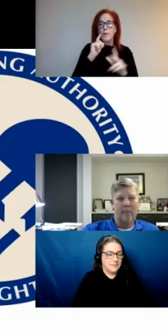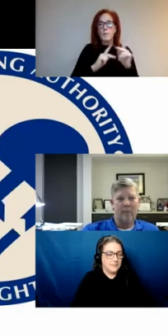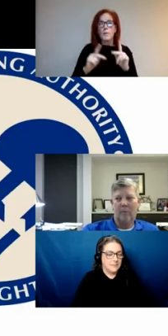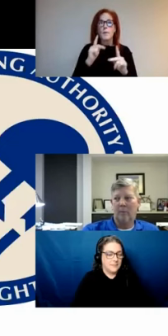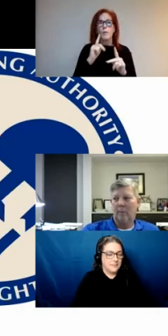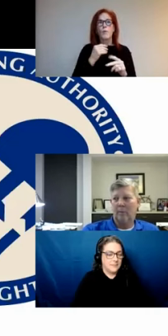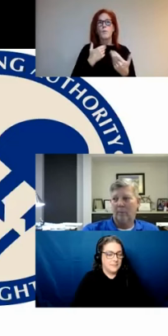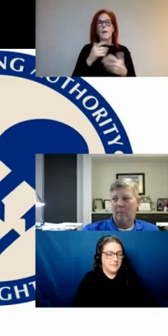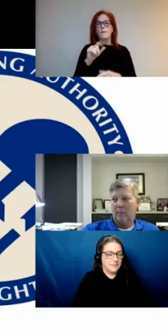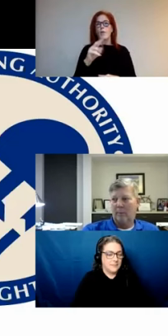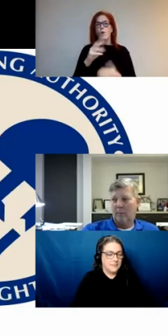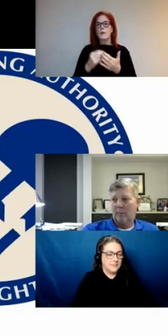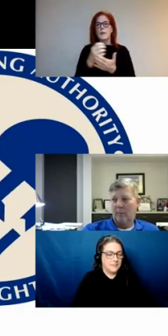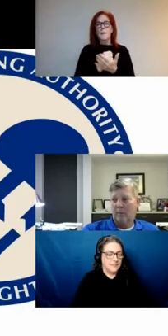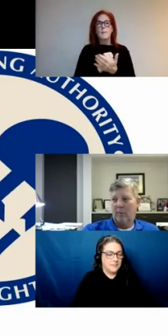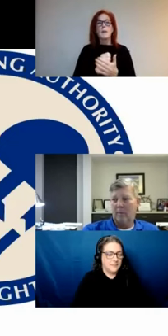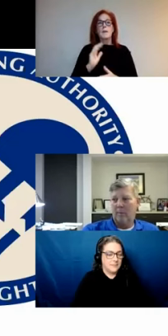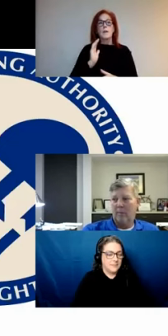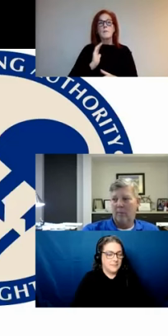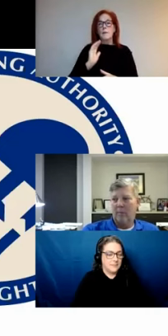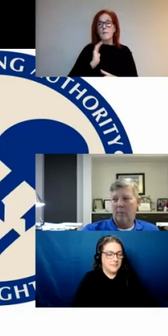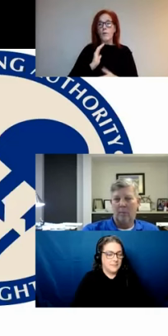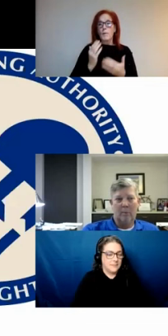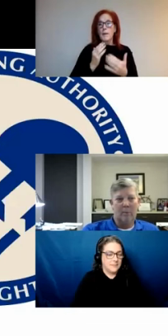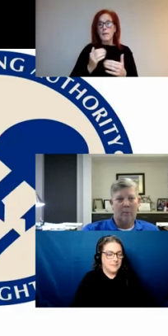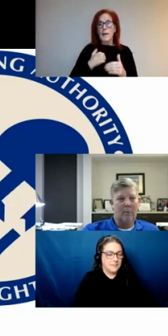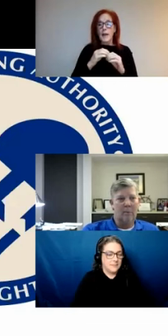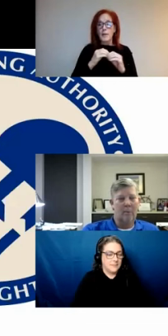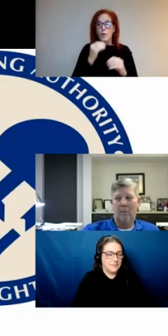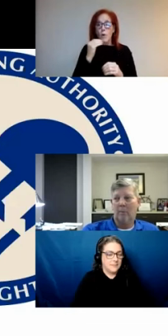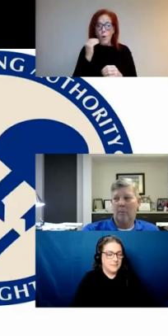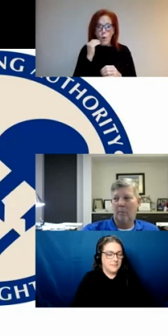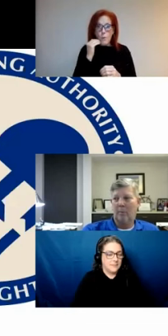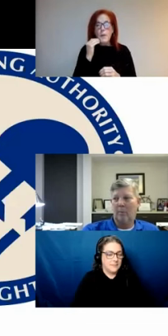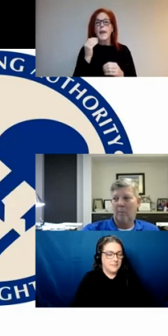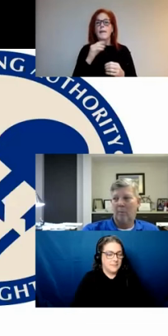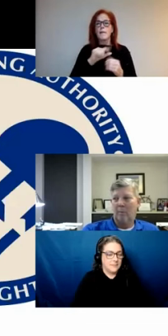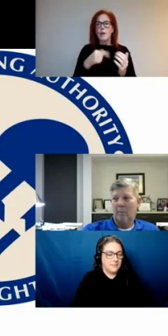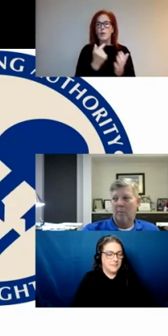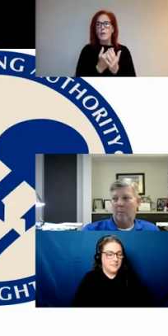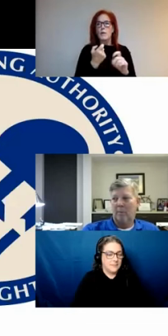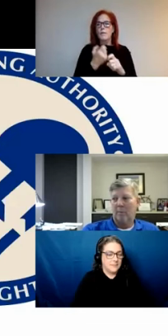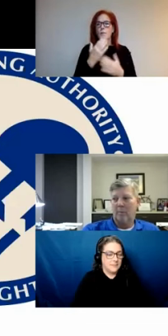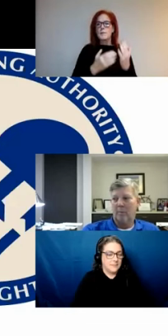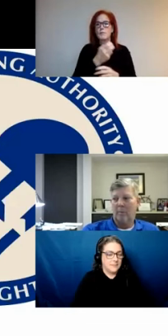Thank you so much.